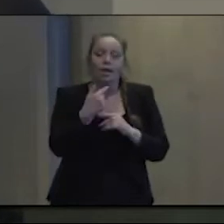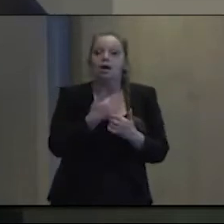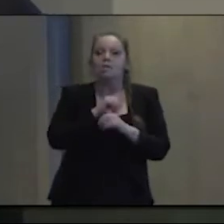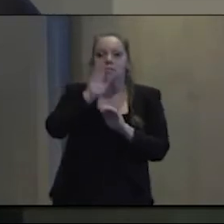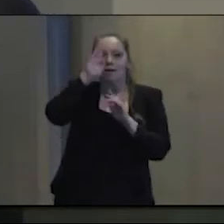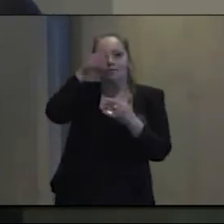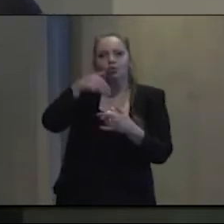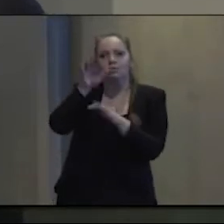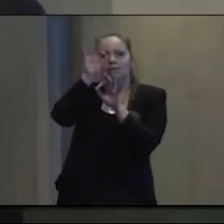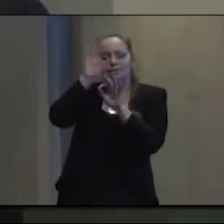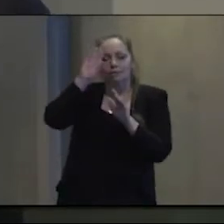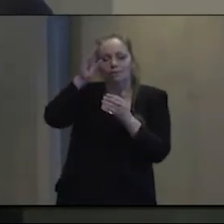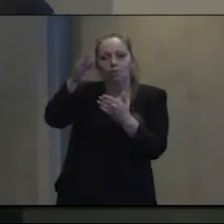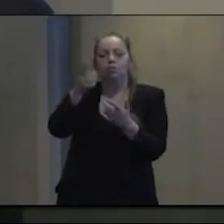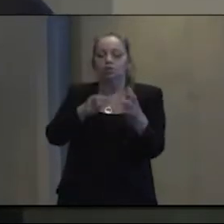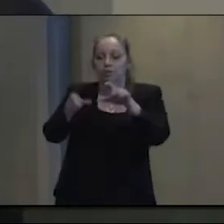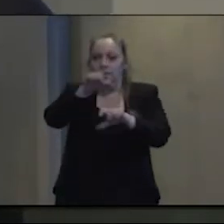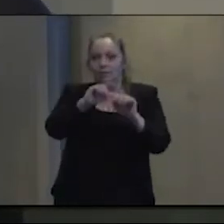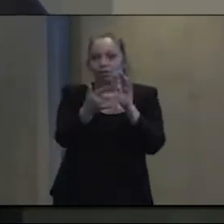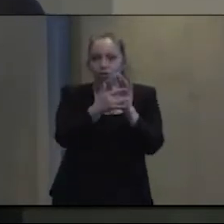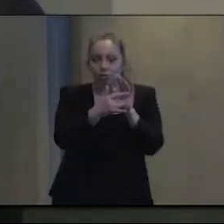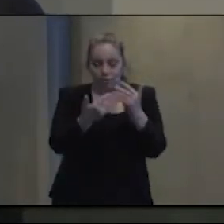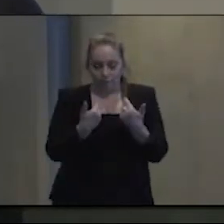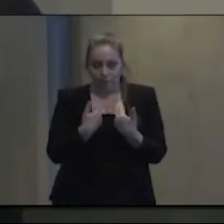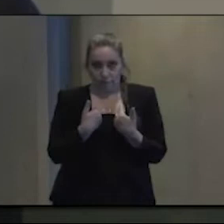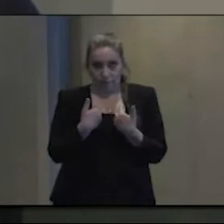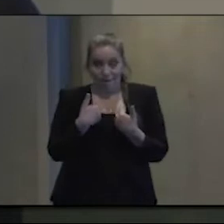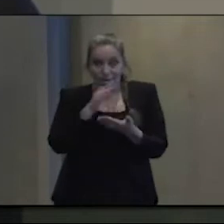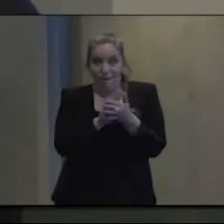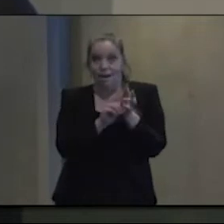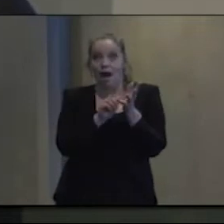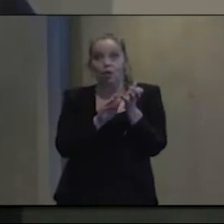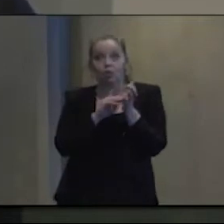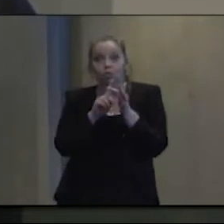particular focus on science and technology and how we use that to actually deal with